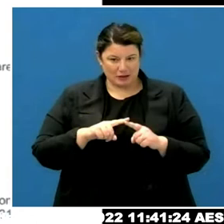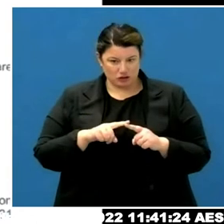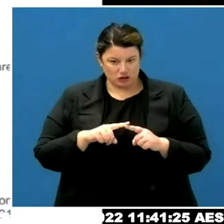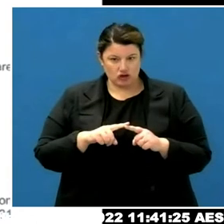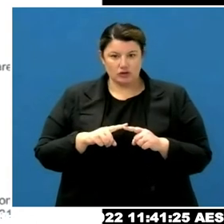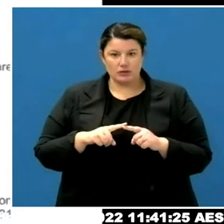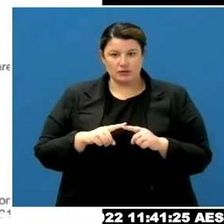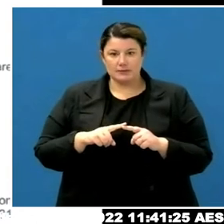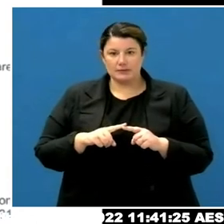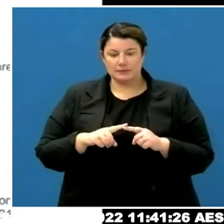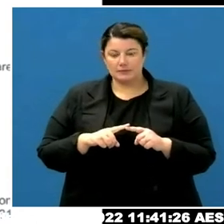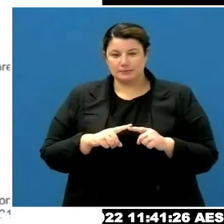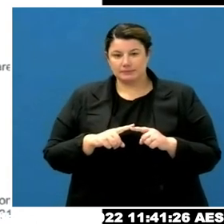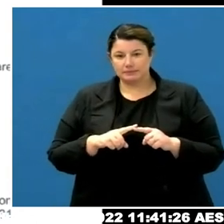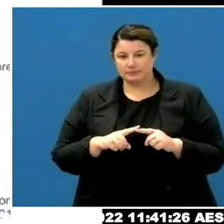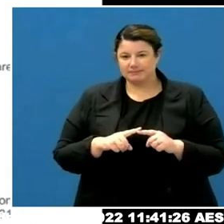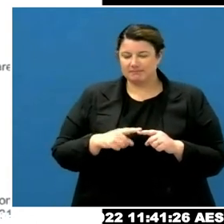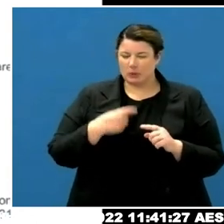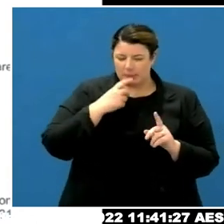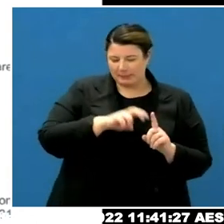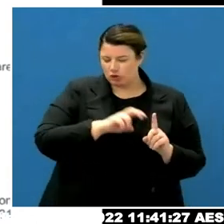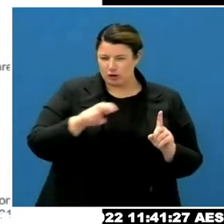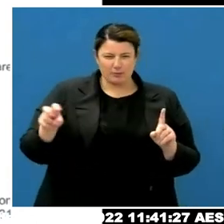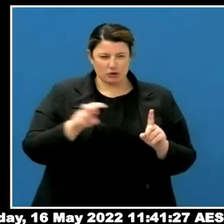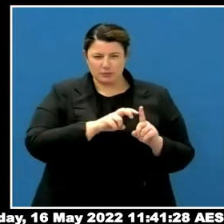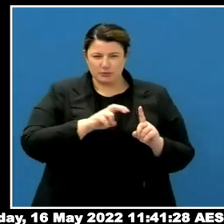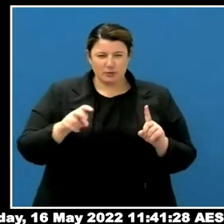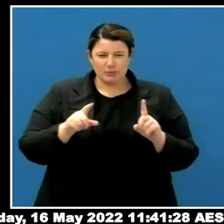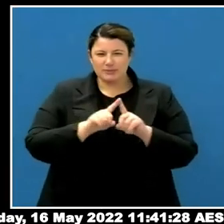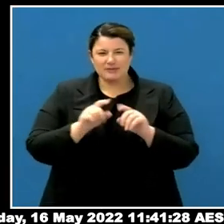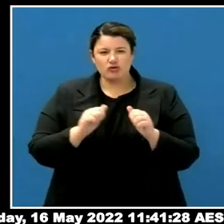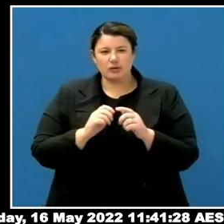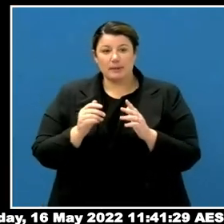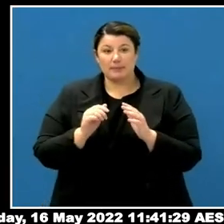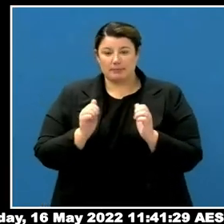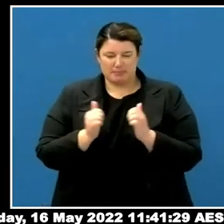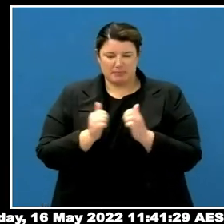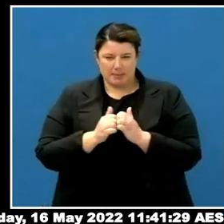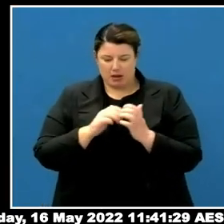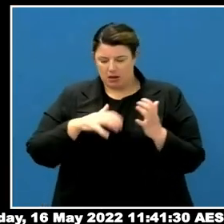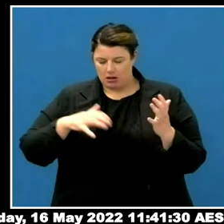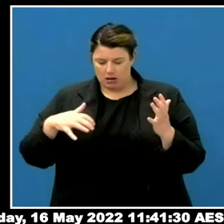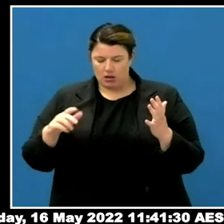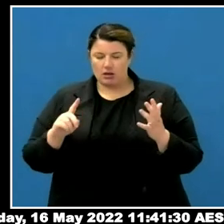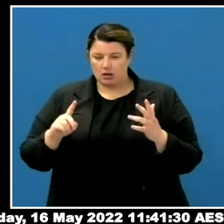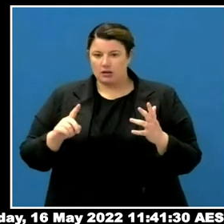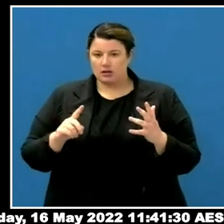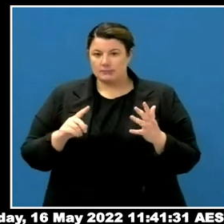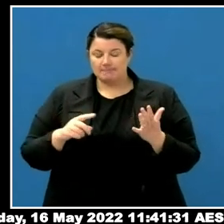I apologise. I'll probably jump around different pages here. Yes. MR FOGARTY: And you see some handwritten-